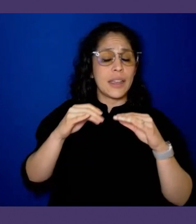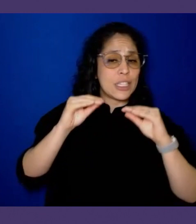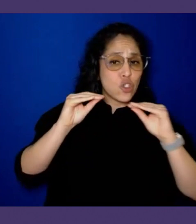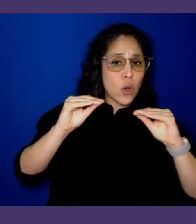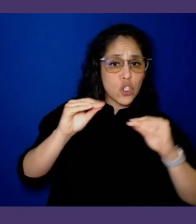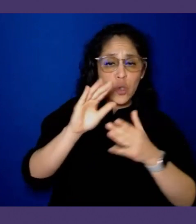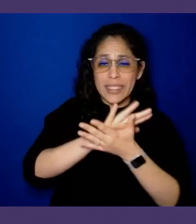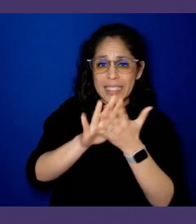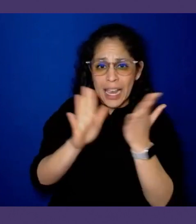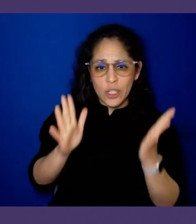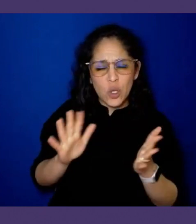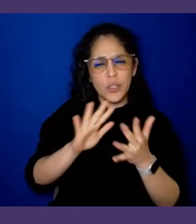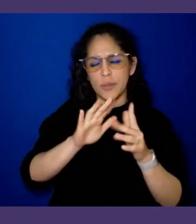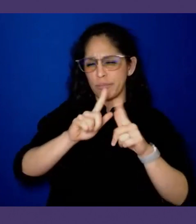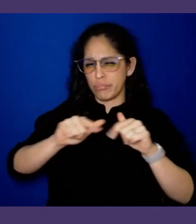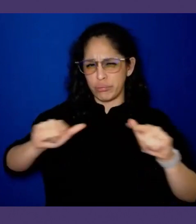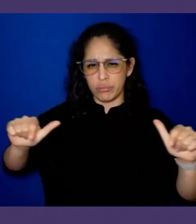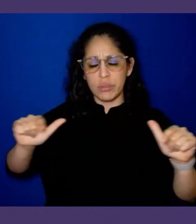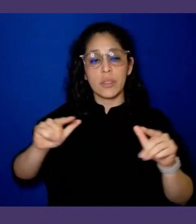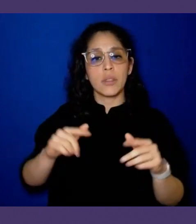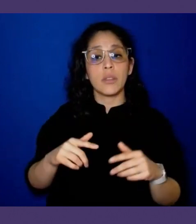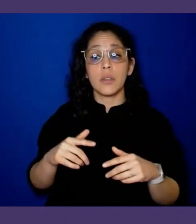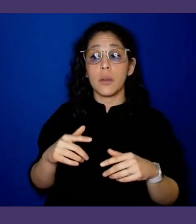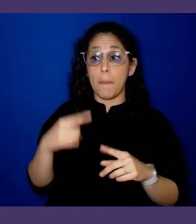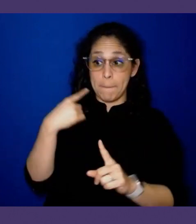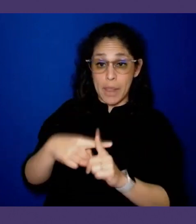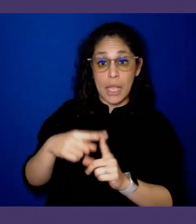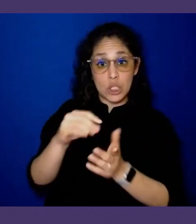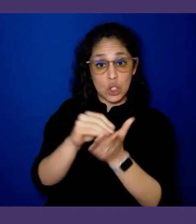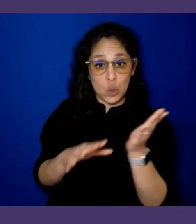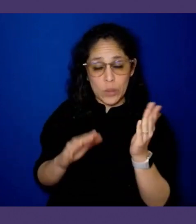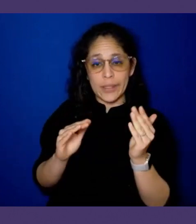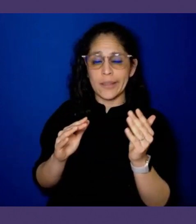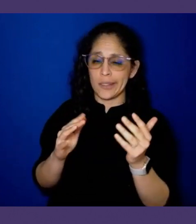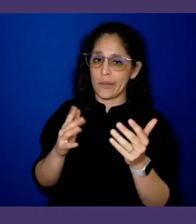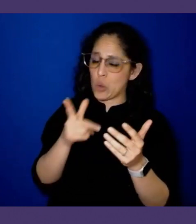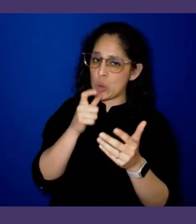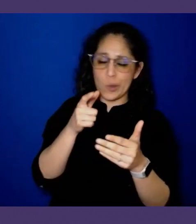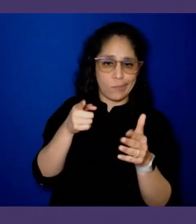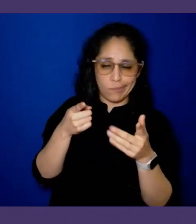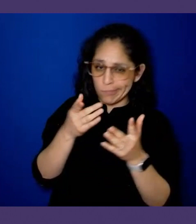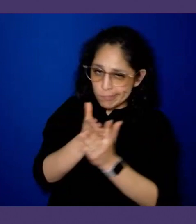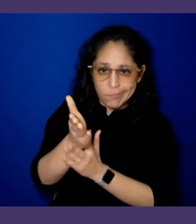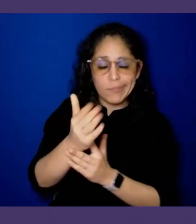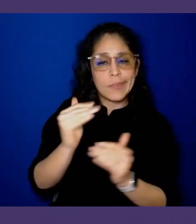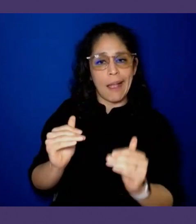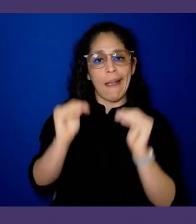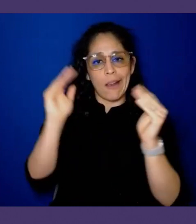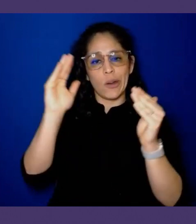as well as students in higher education. The work that we're doing is to specifically